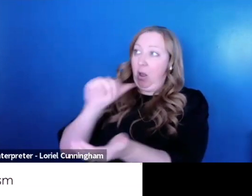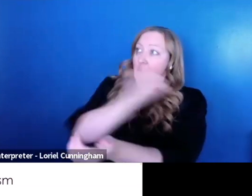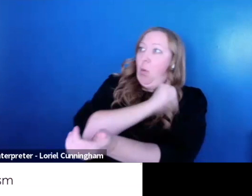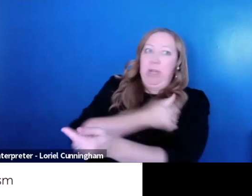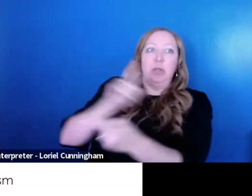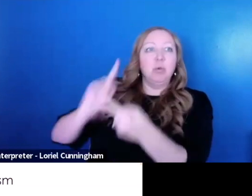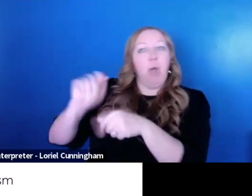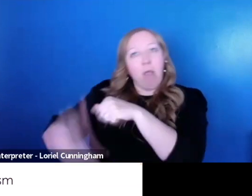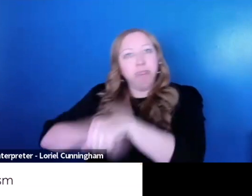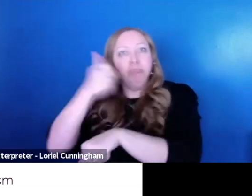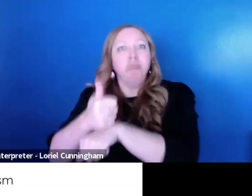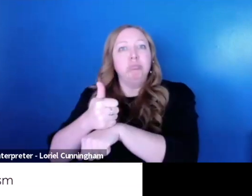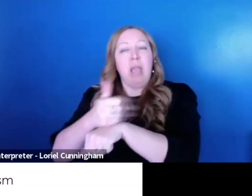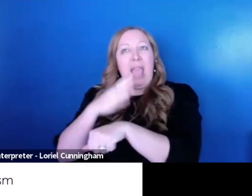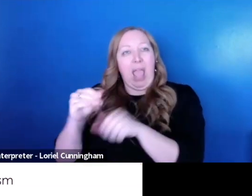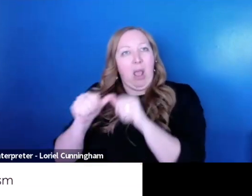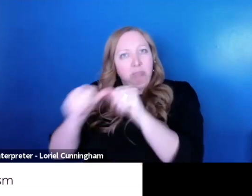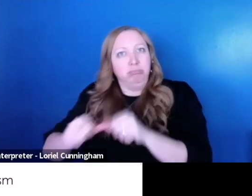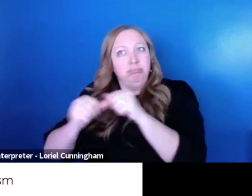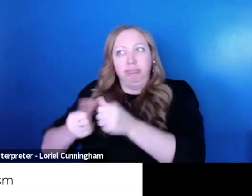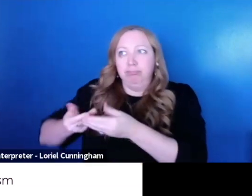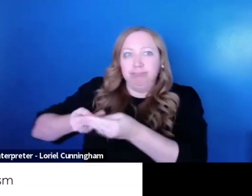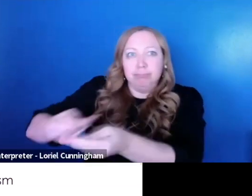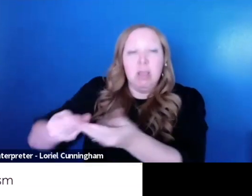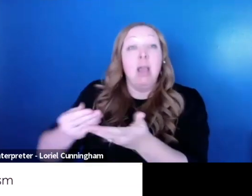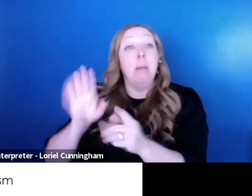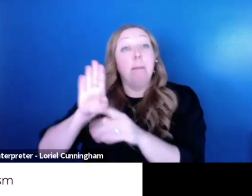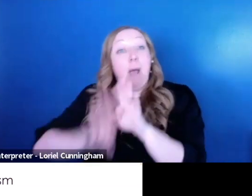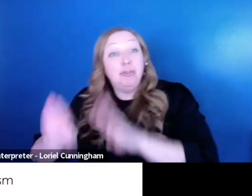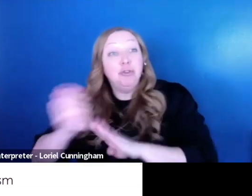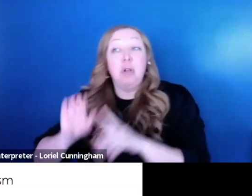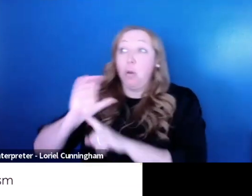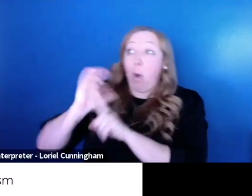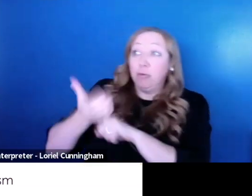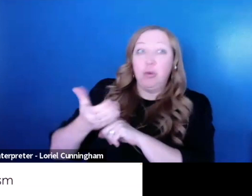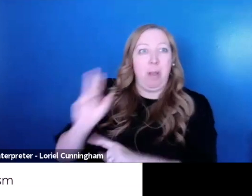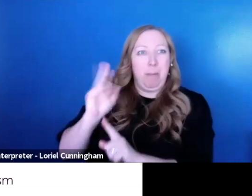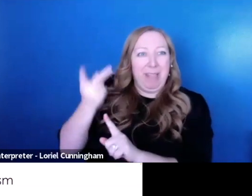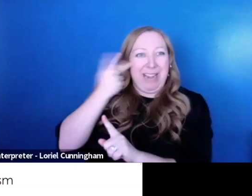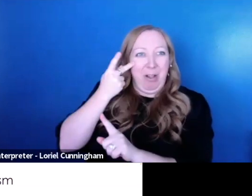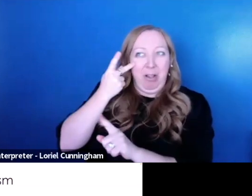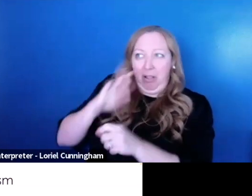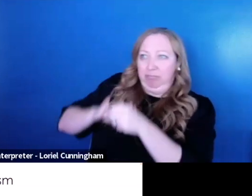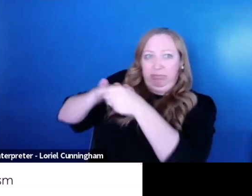biological, cultural, and political forms of racial discrimination and the structures of racial